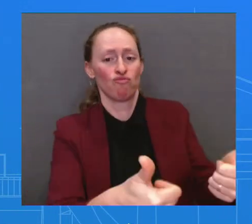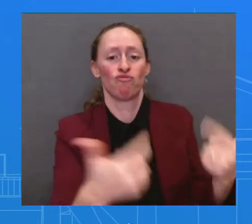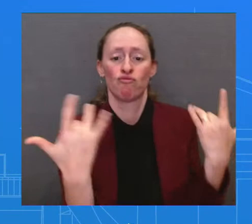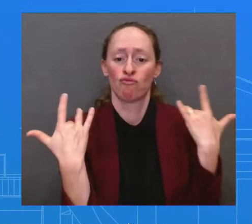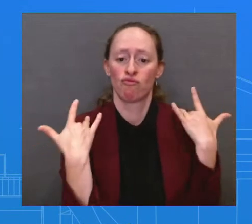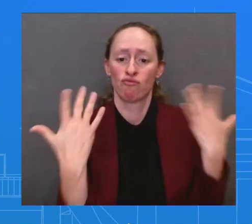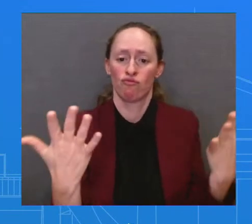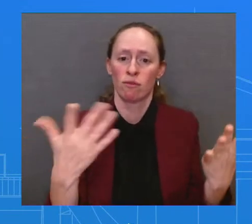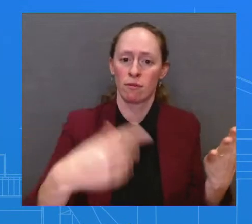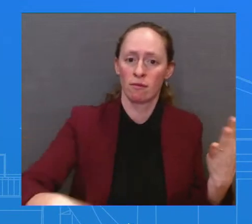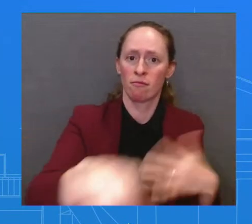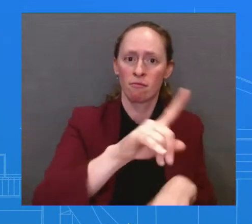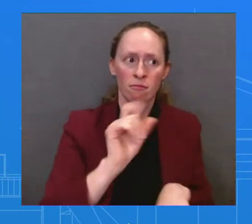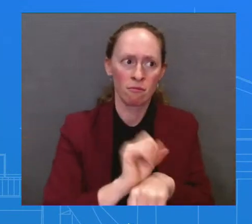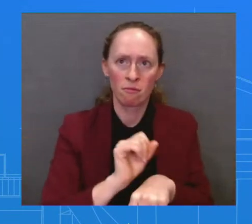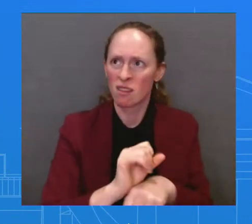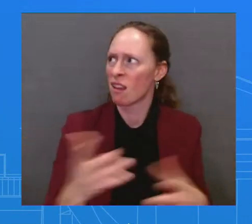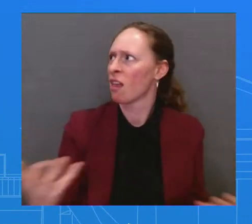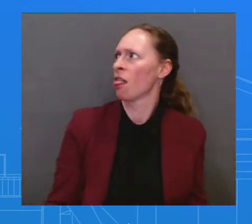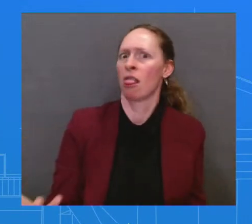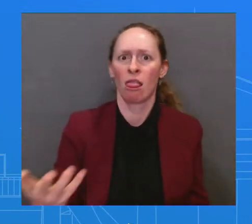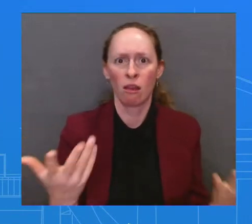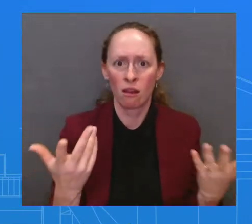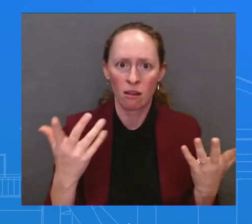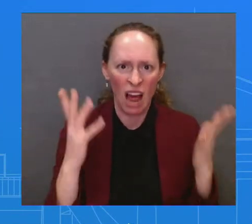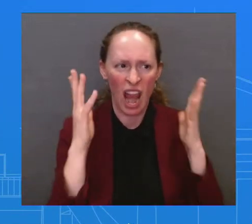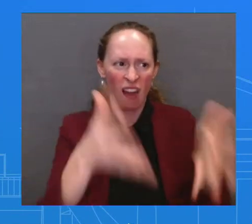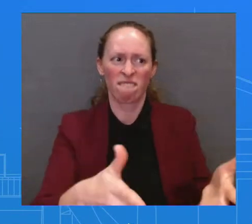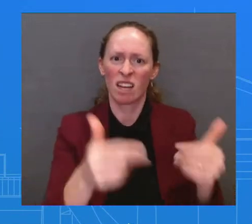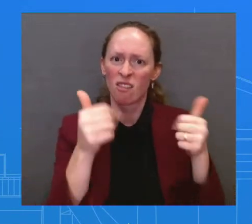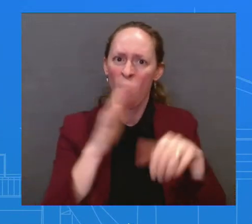50,000 pounds of cocaine, more than 300 pounds of fentanyl,